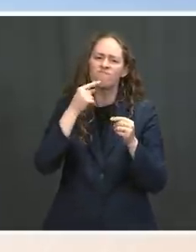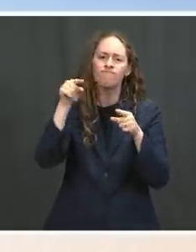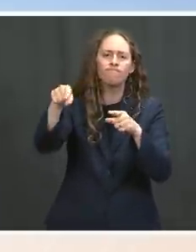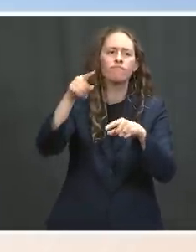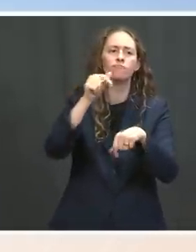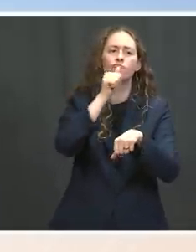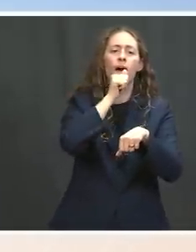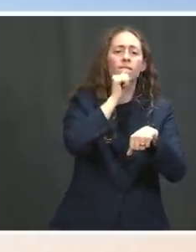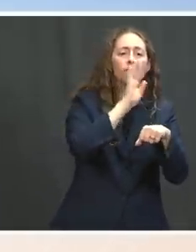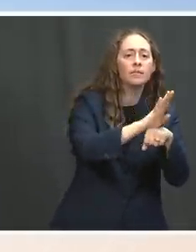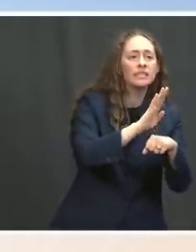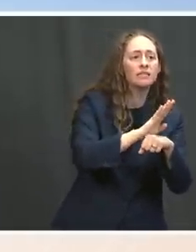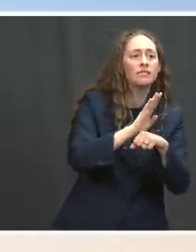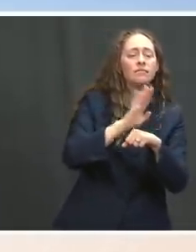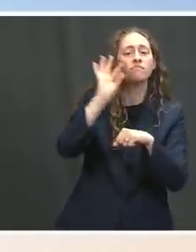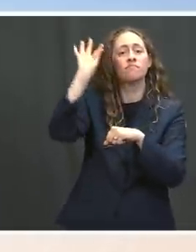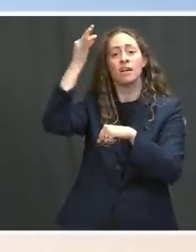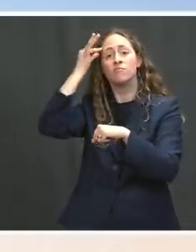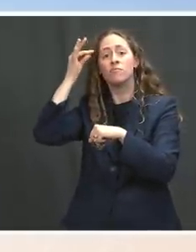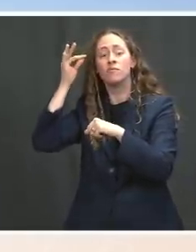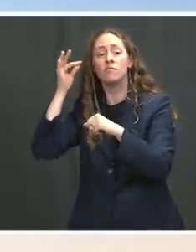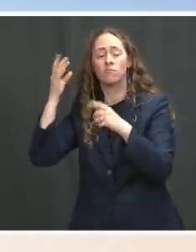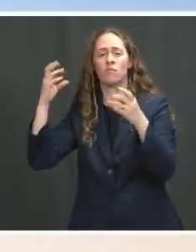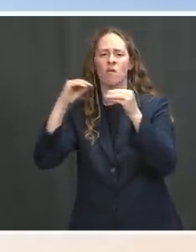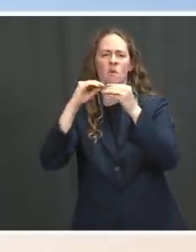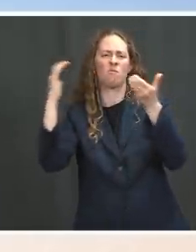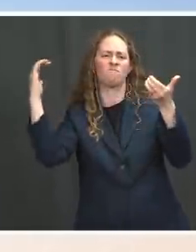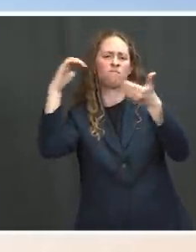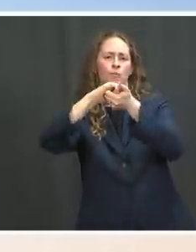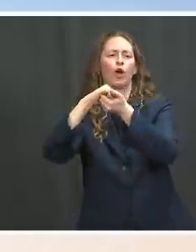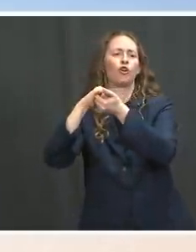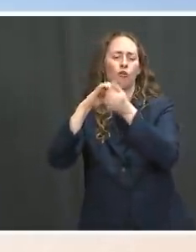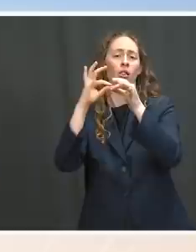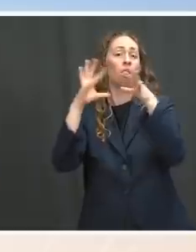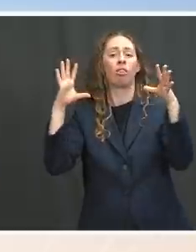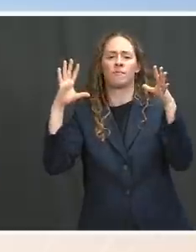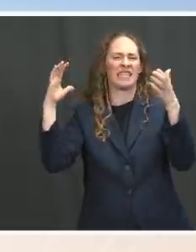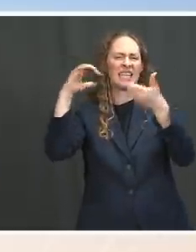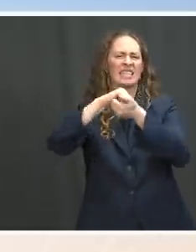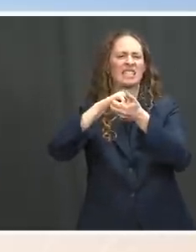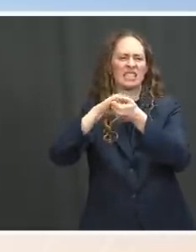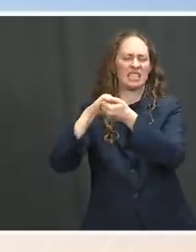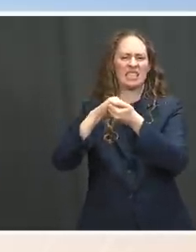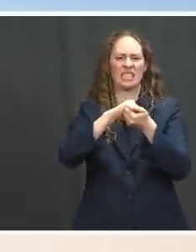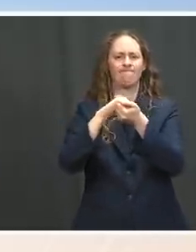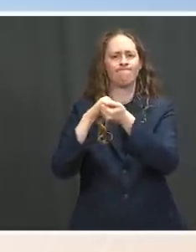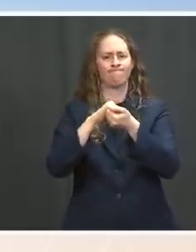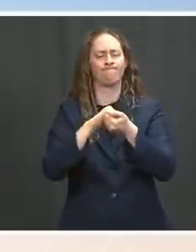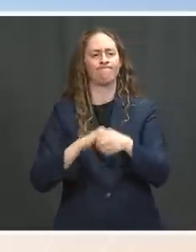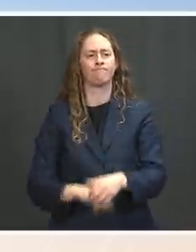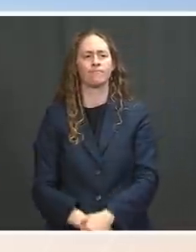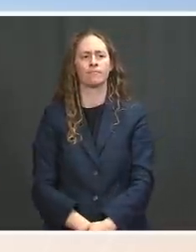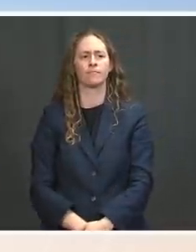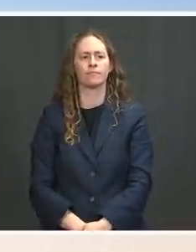but ensuring we are protecting exactly the systems that the American people rely on. As you noted, some of those are federal entities,